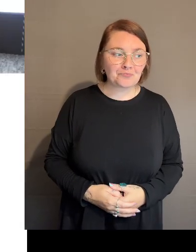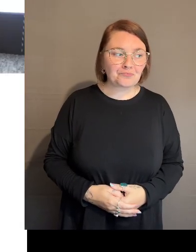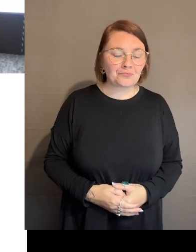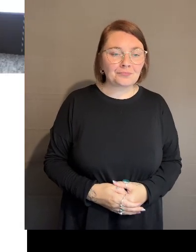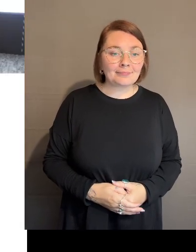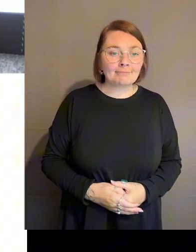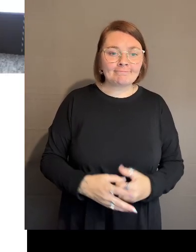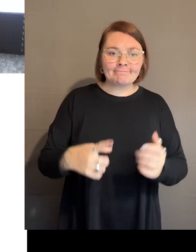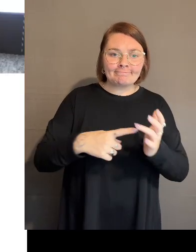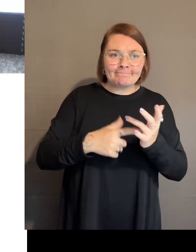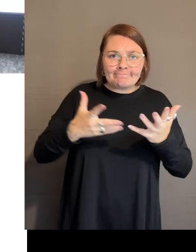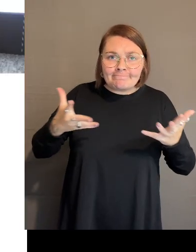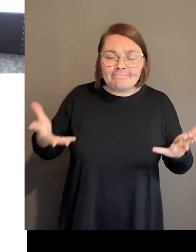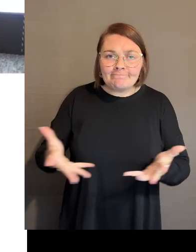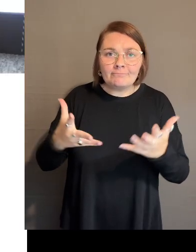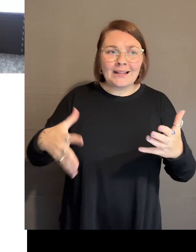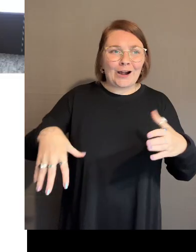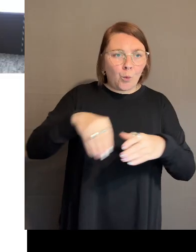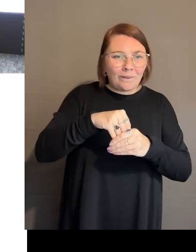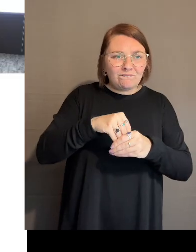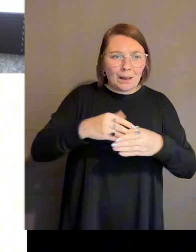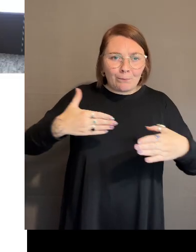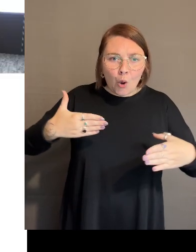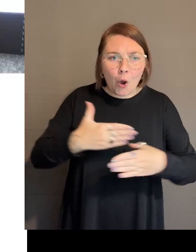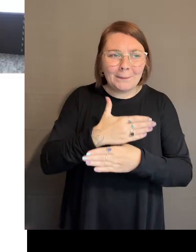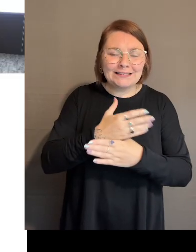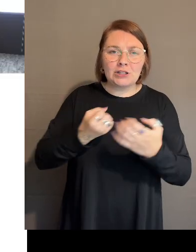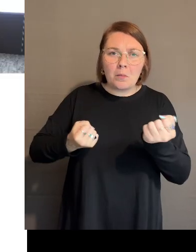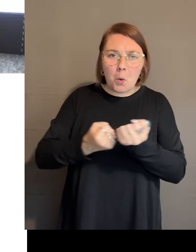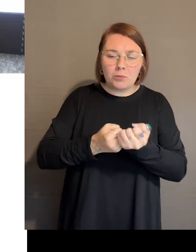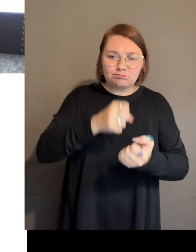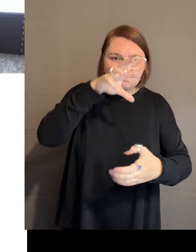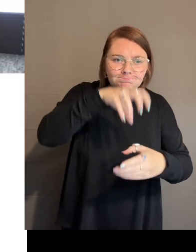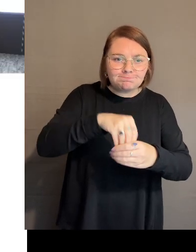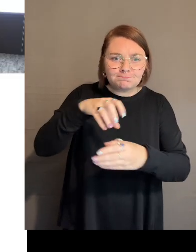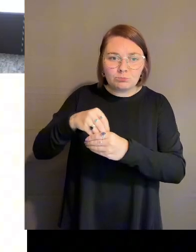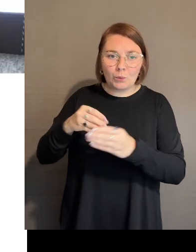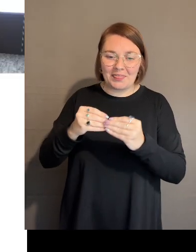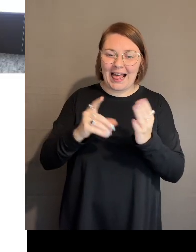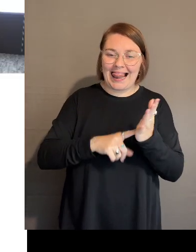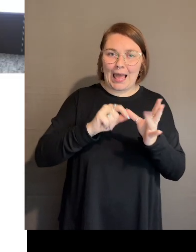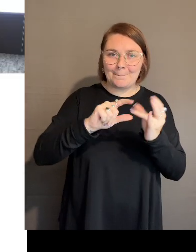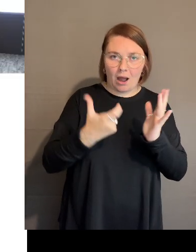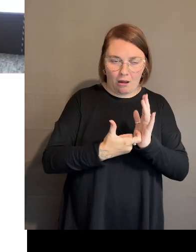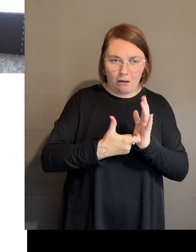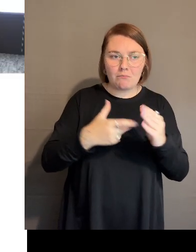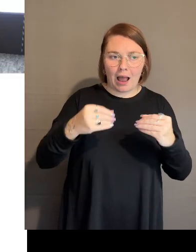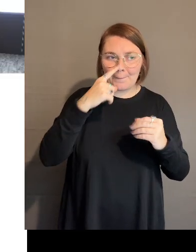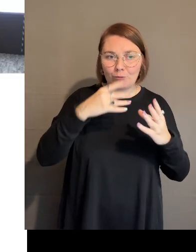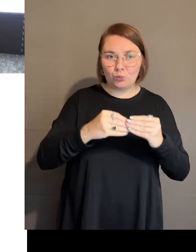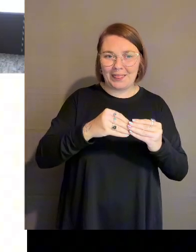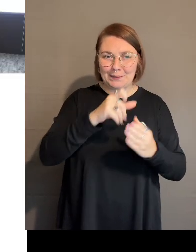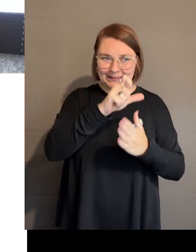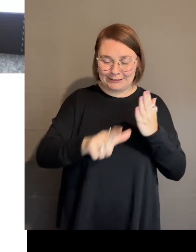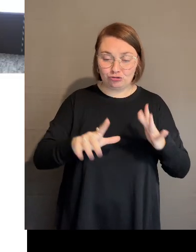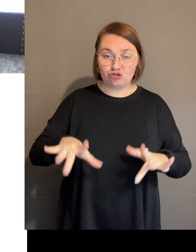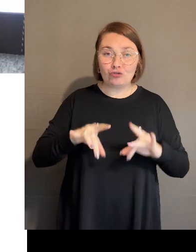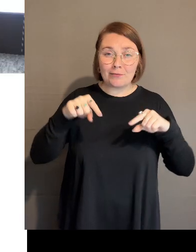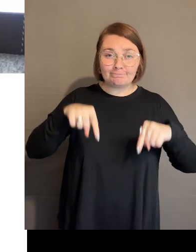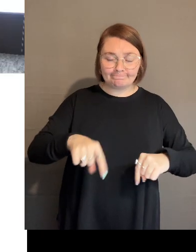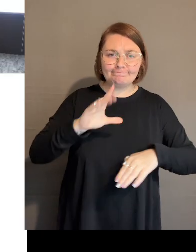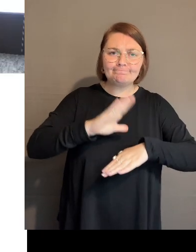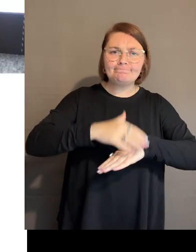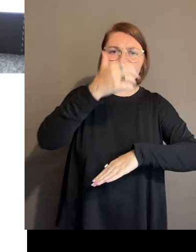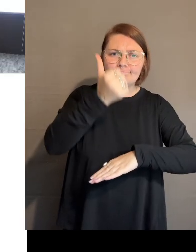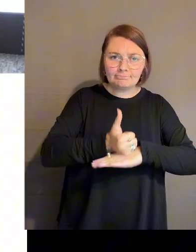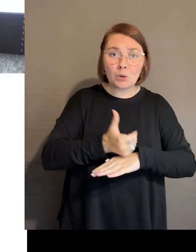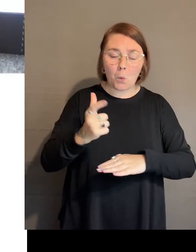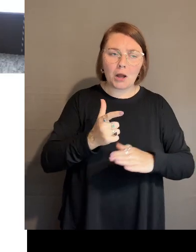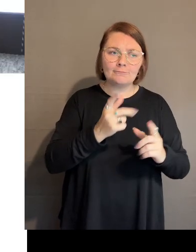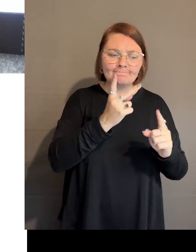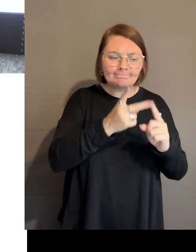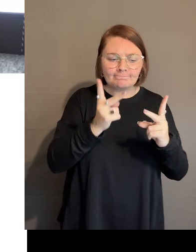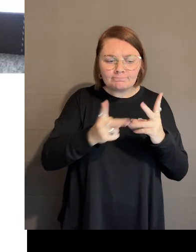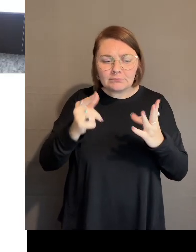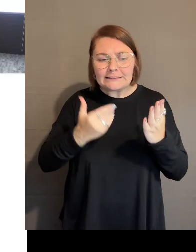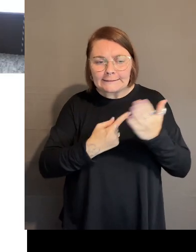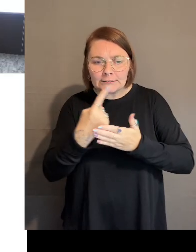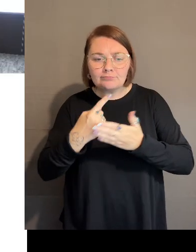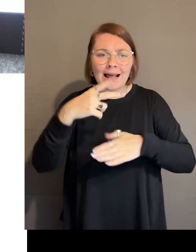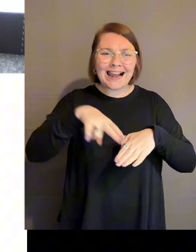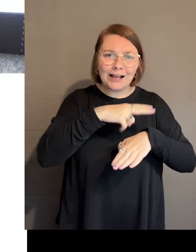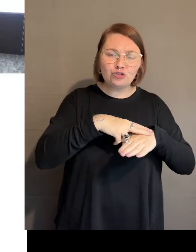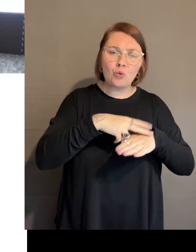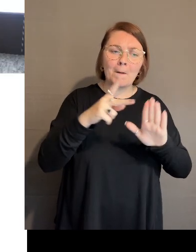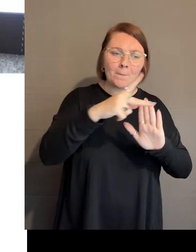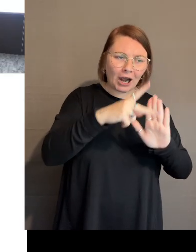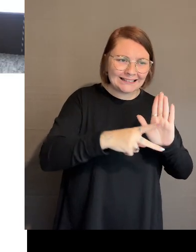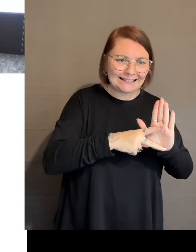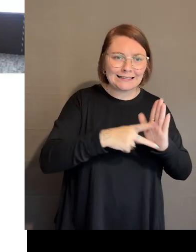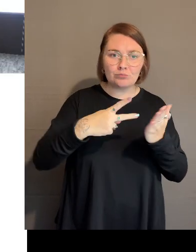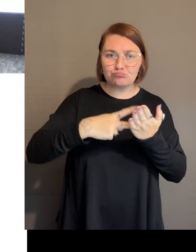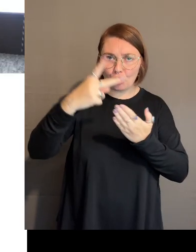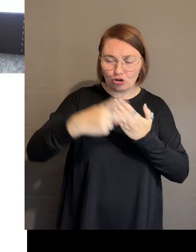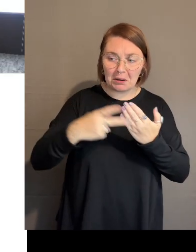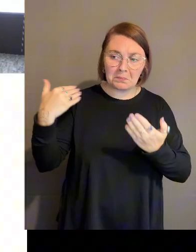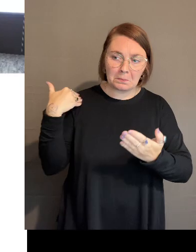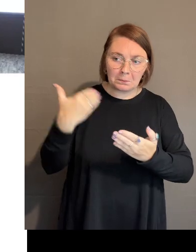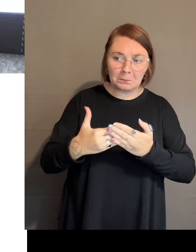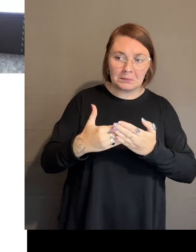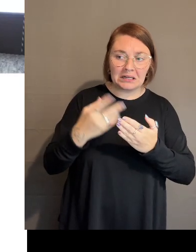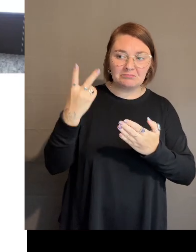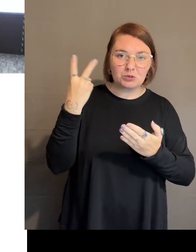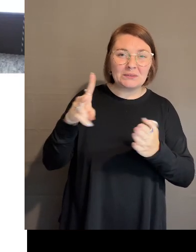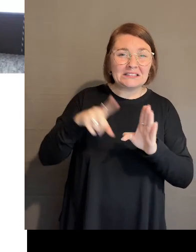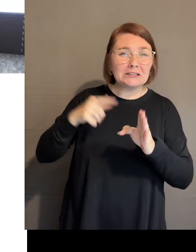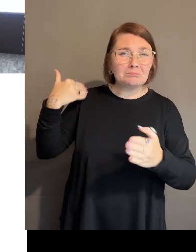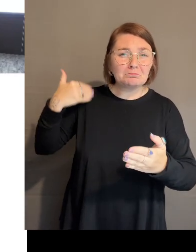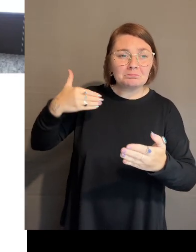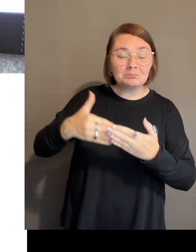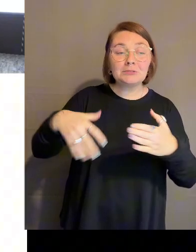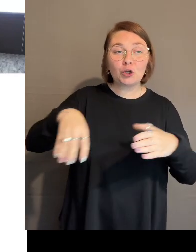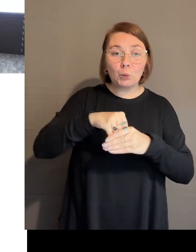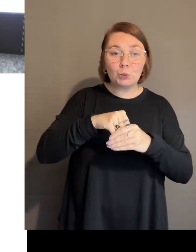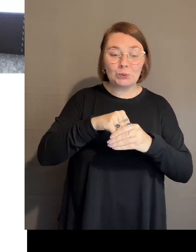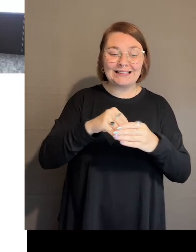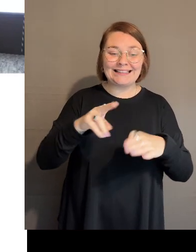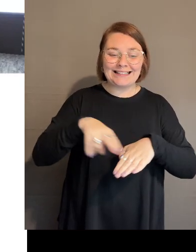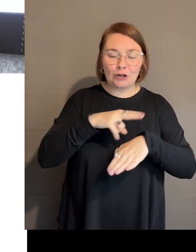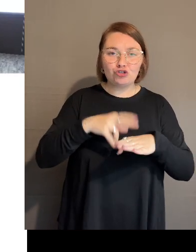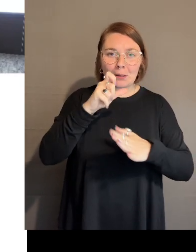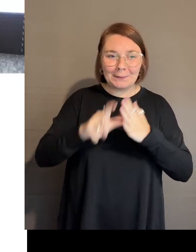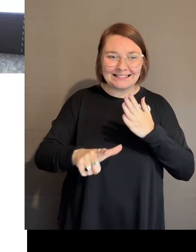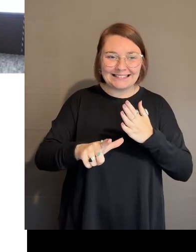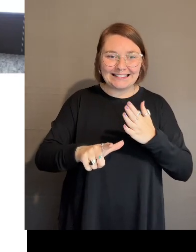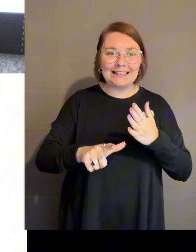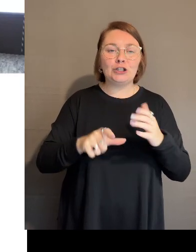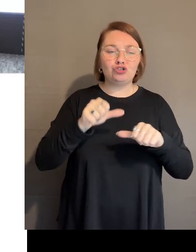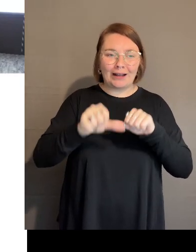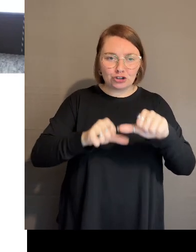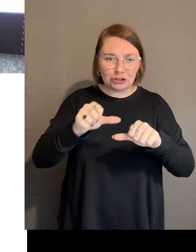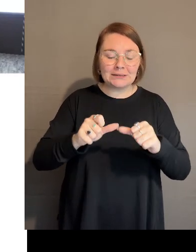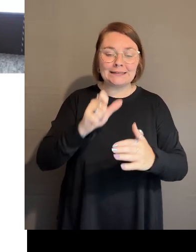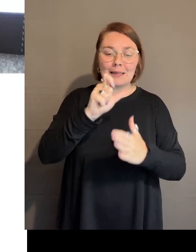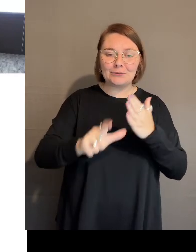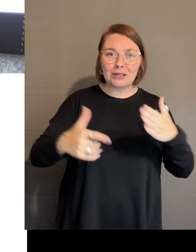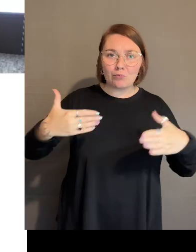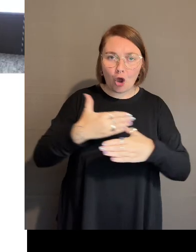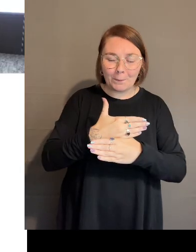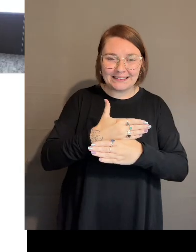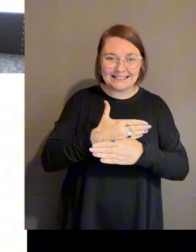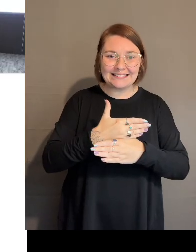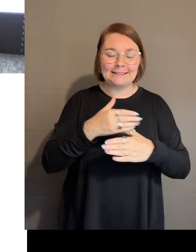To promote inclusive employment and support participation in labor market for people with disability. Australia has implemented a series of national policies and programs over the past two decades, including the National Disability Strategy, the Disability Employment Services, and the NDIS.